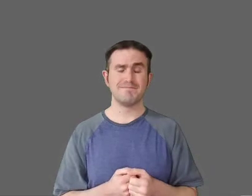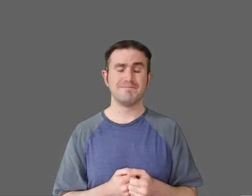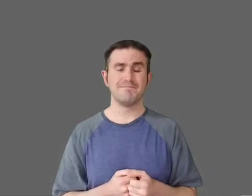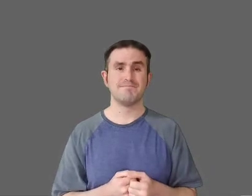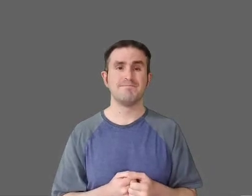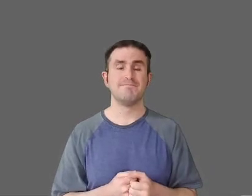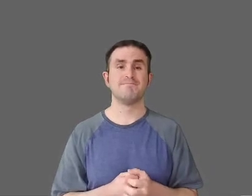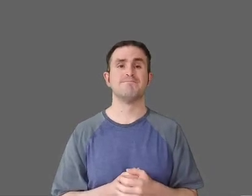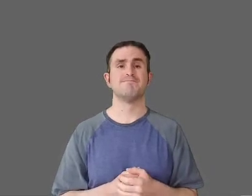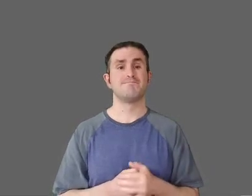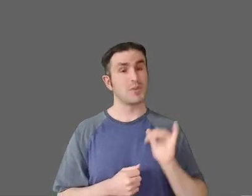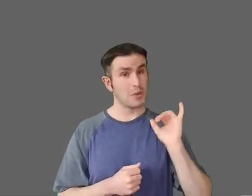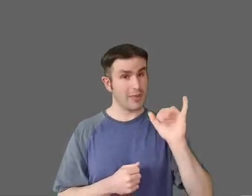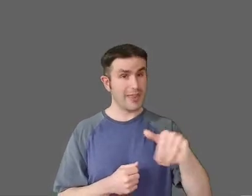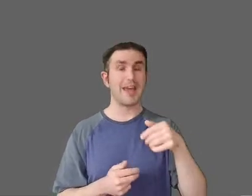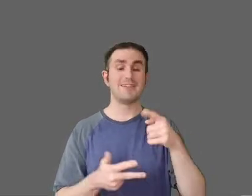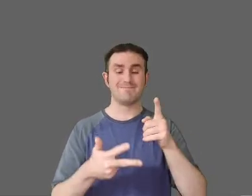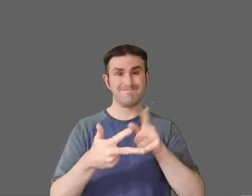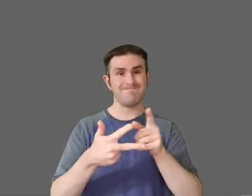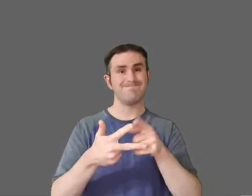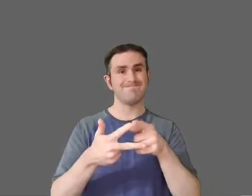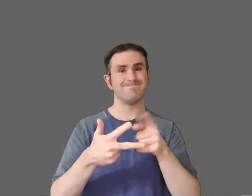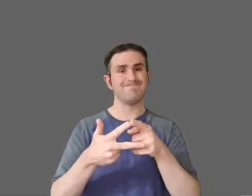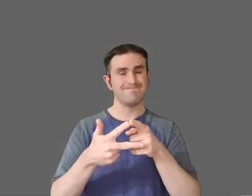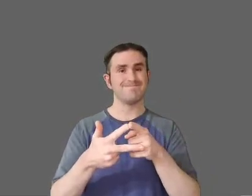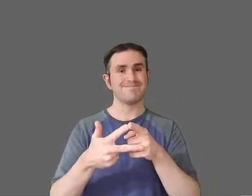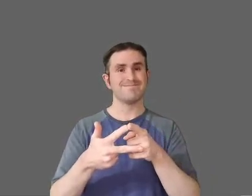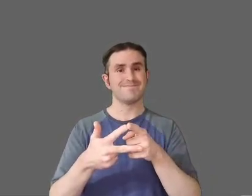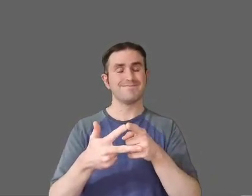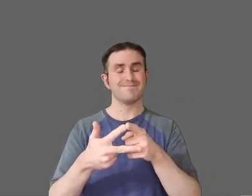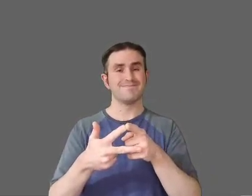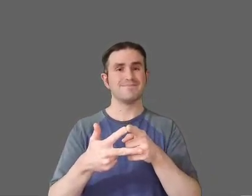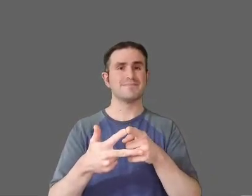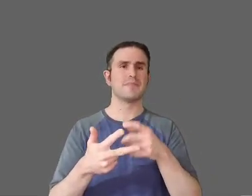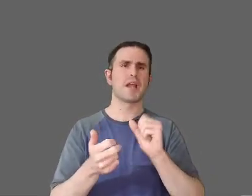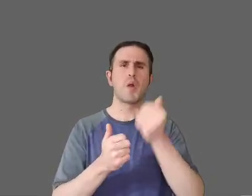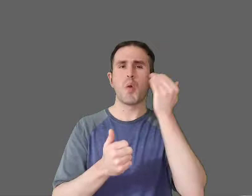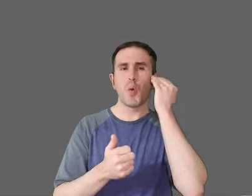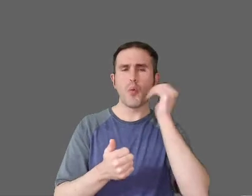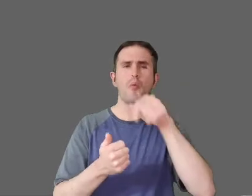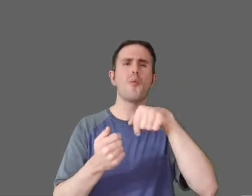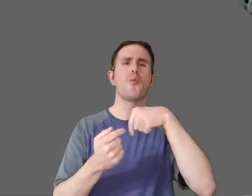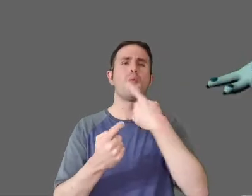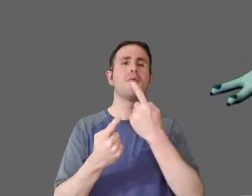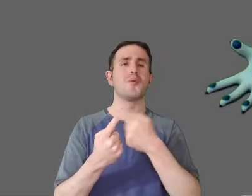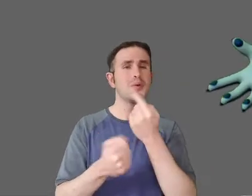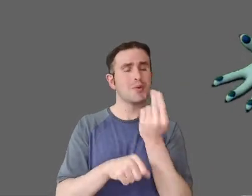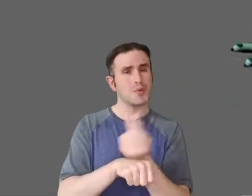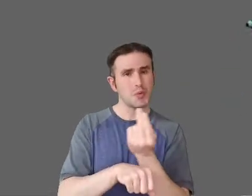So then, that would be your neighboring color palette and how to know when to use